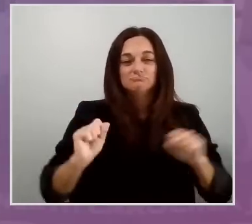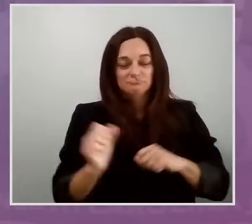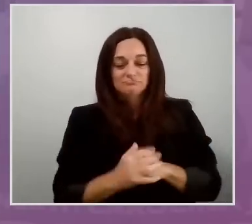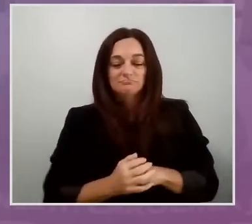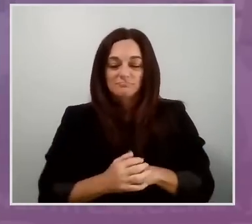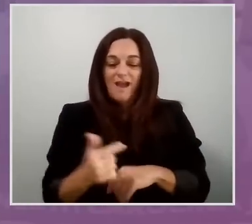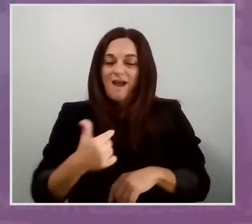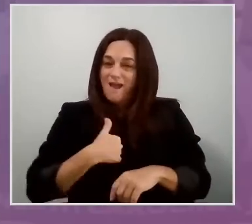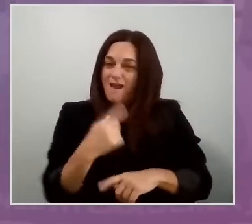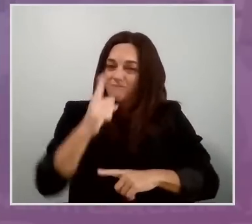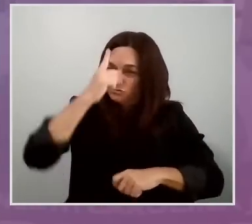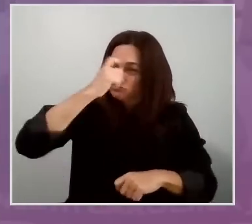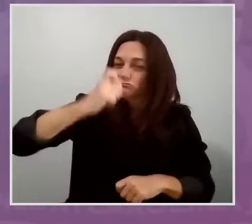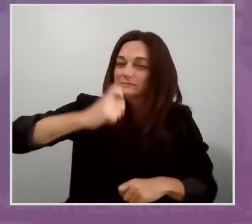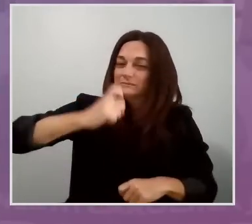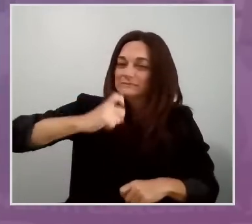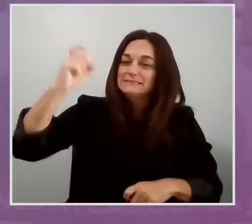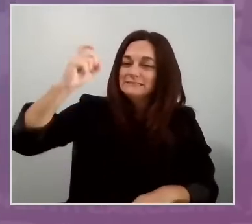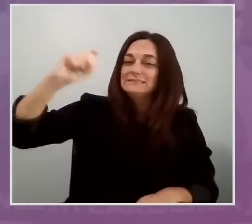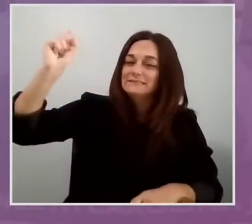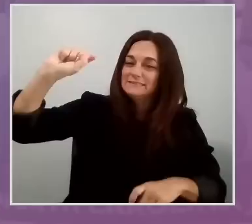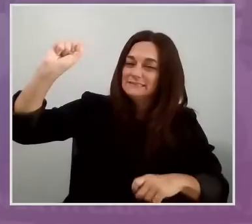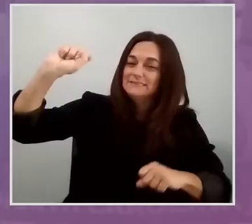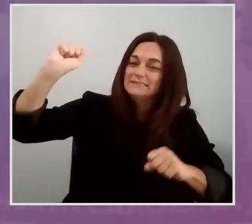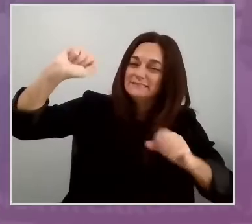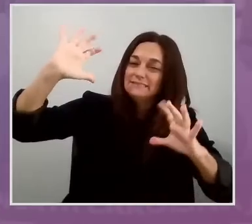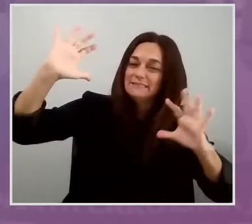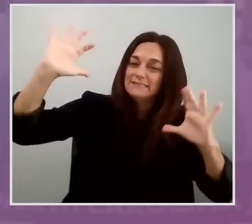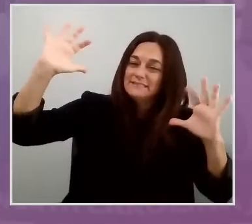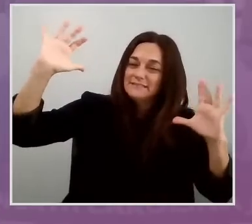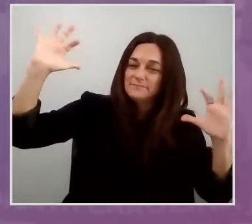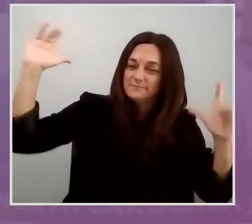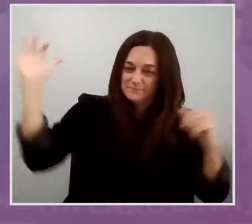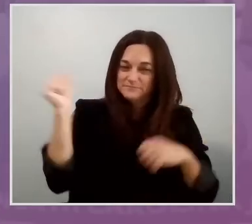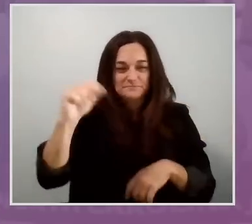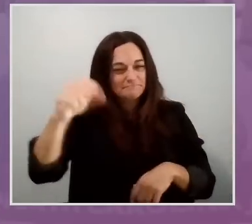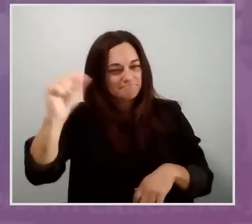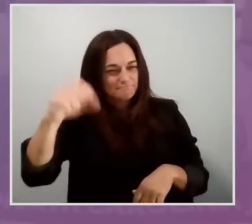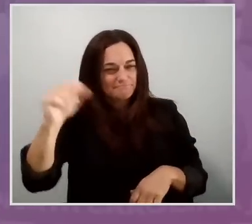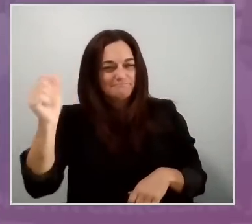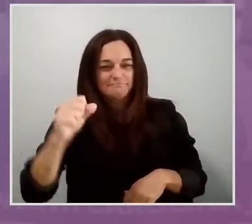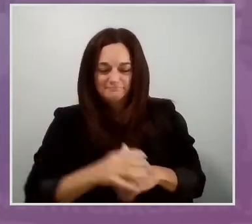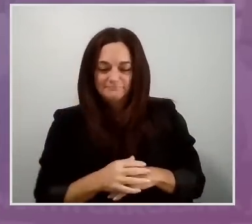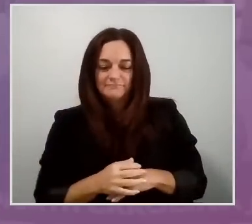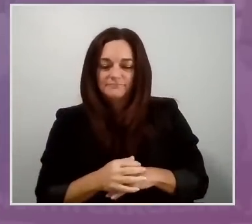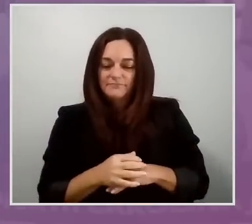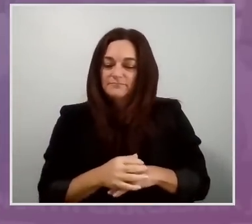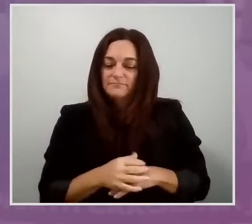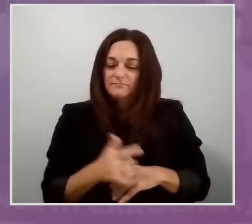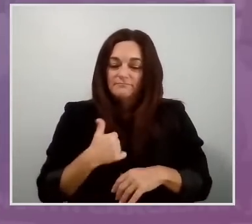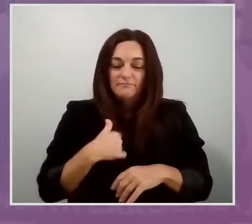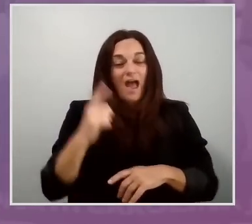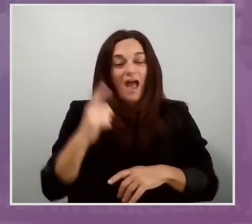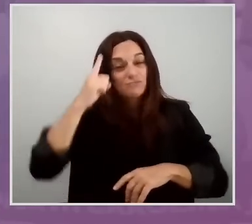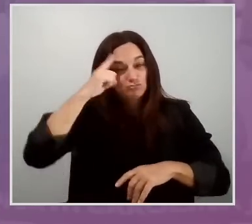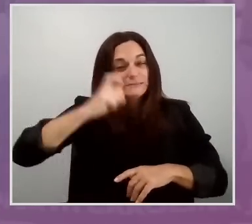BROTHERS YES, I HAVE DREAM, A DREAM